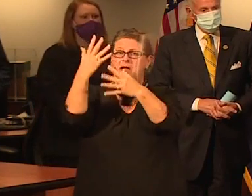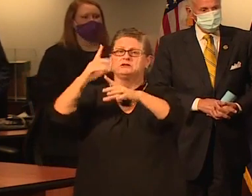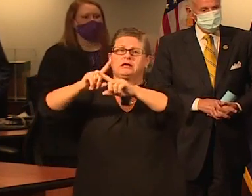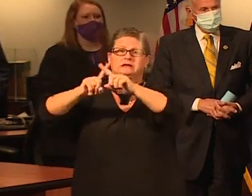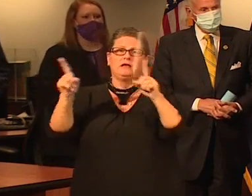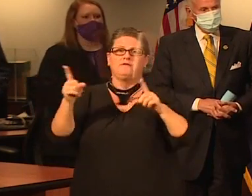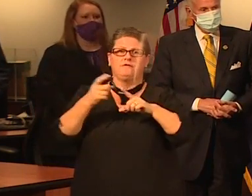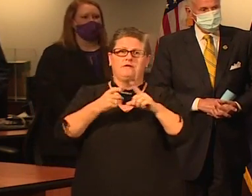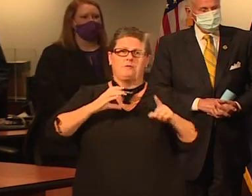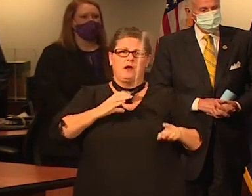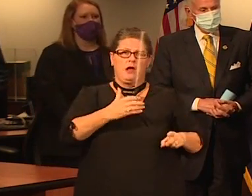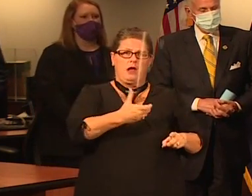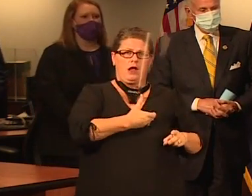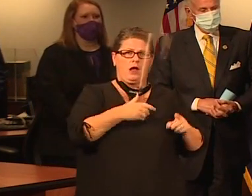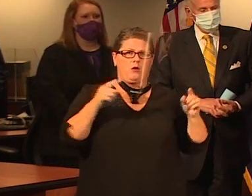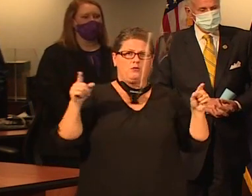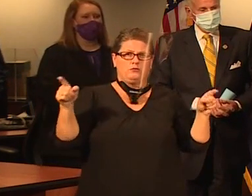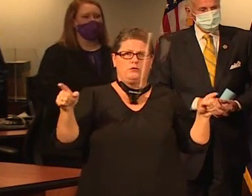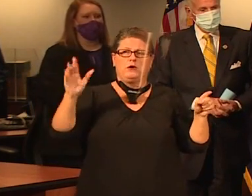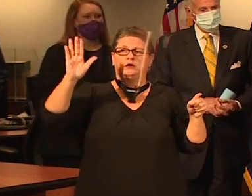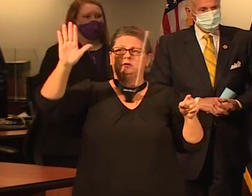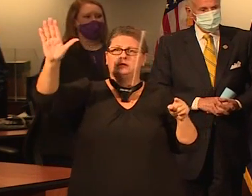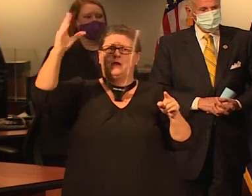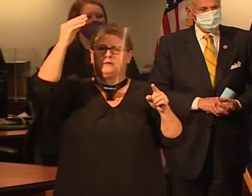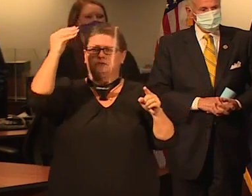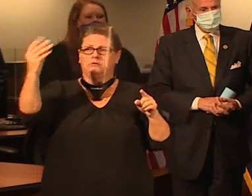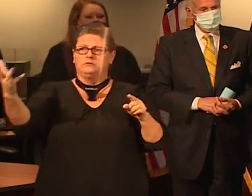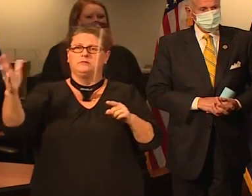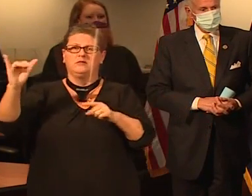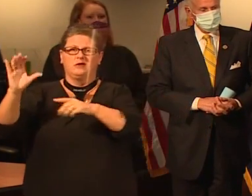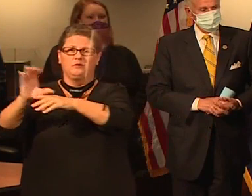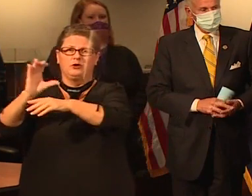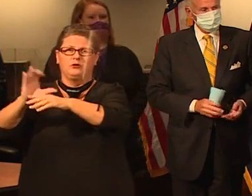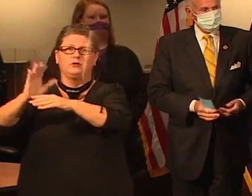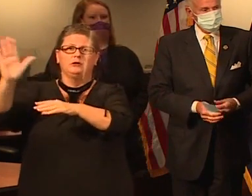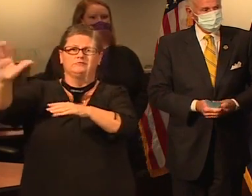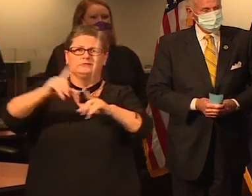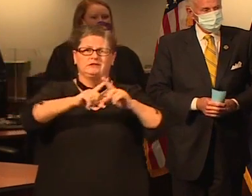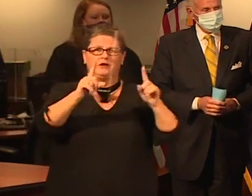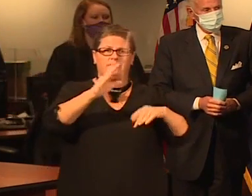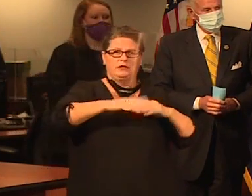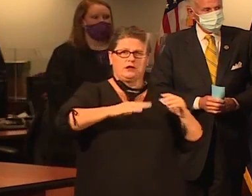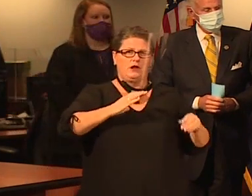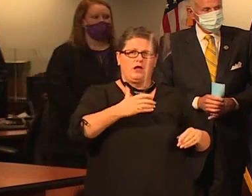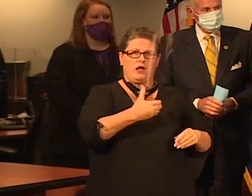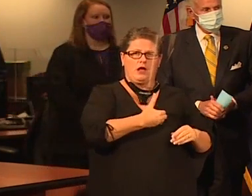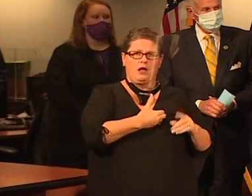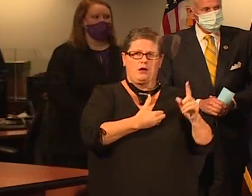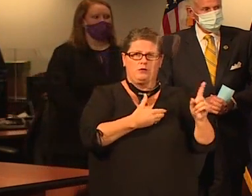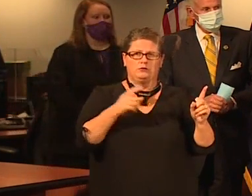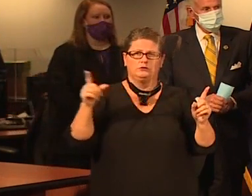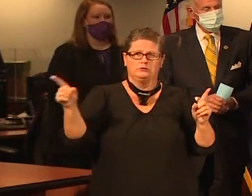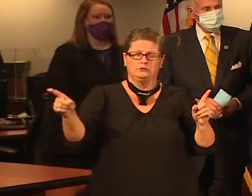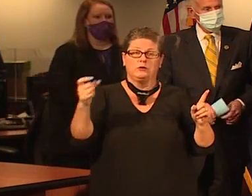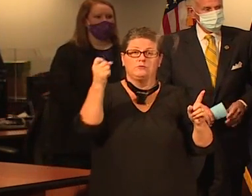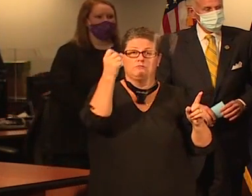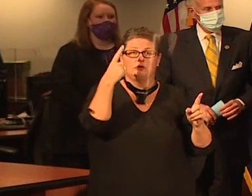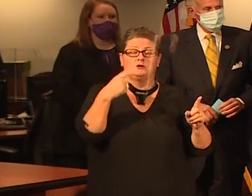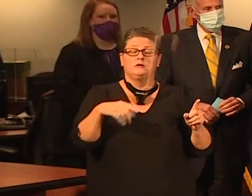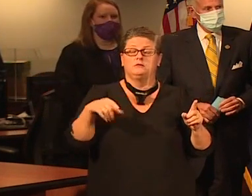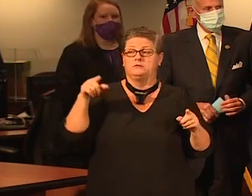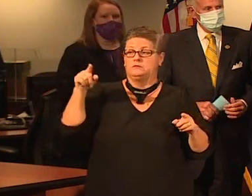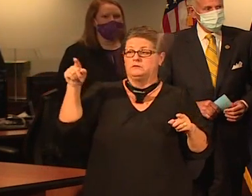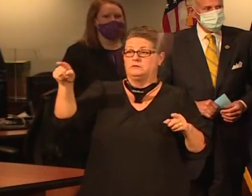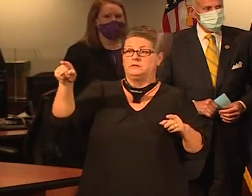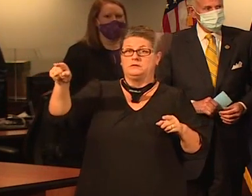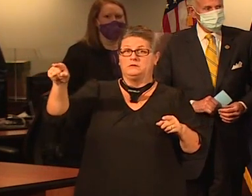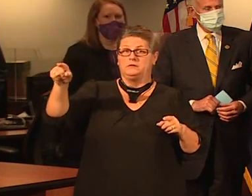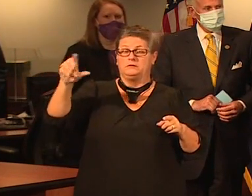WELL, THE CORONERS GET, THEIR INFORMATION THROUGH A DIFFERENT STREAM THAN WE DO SOMETIMES, WHICH CAN RESULT IN INCONSISTENCIES.